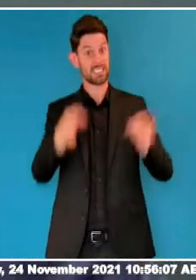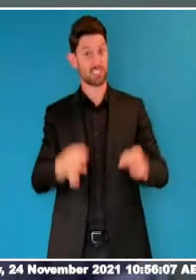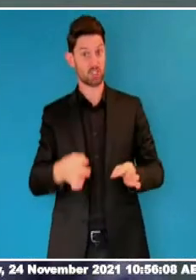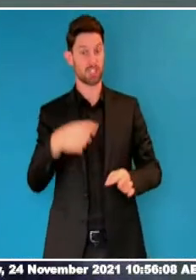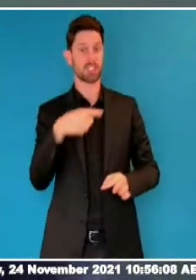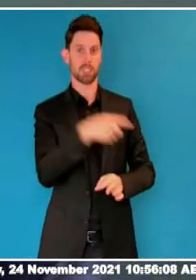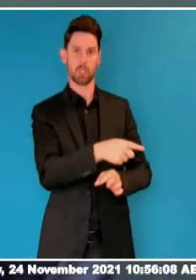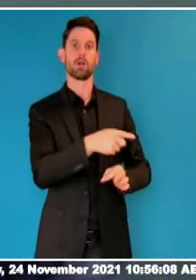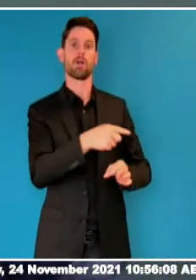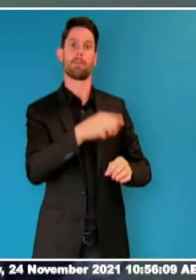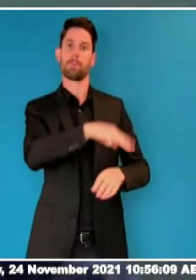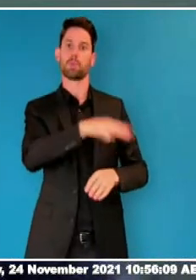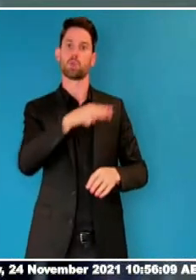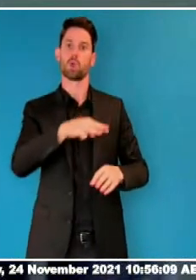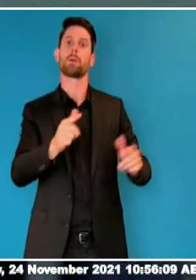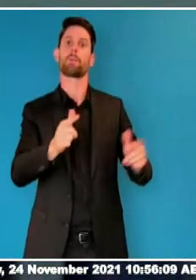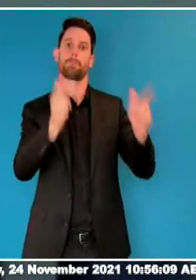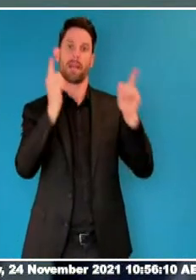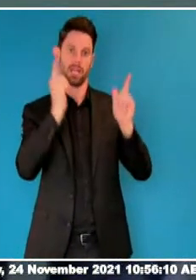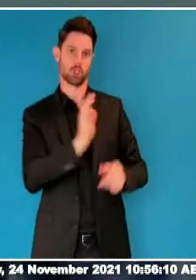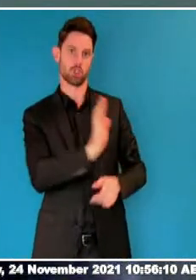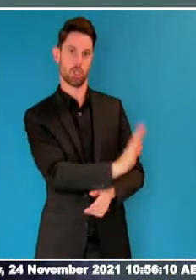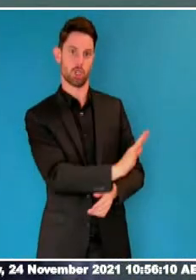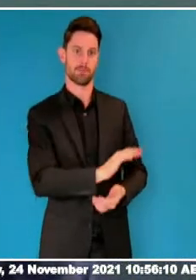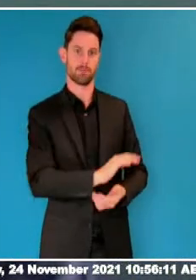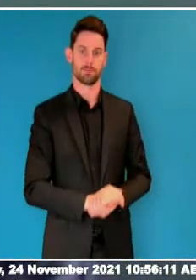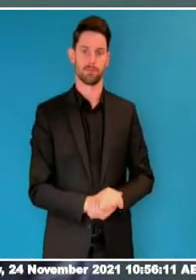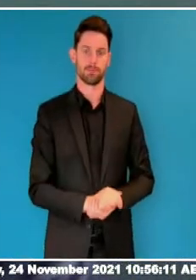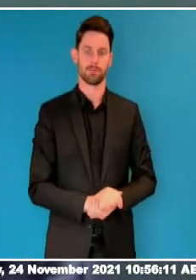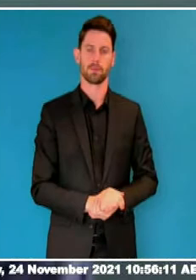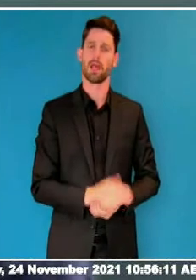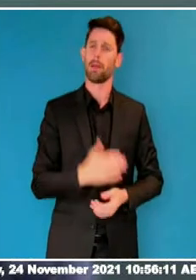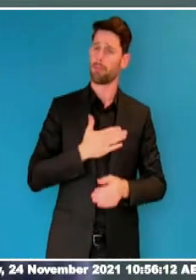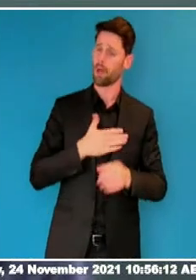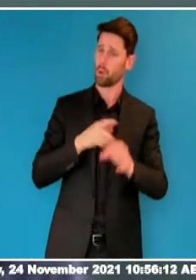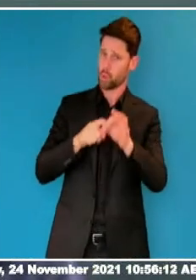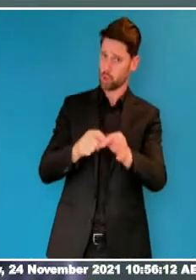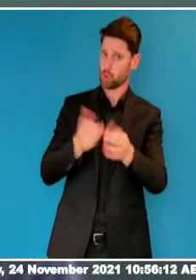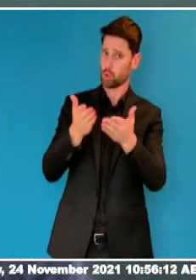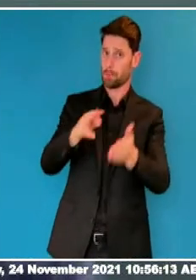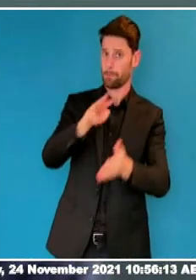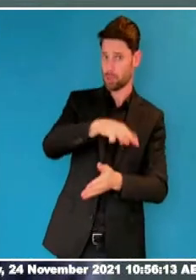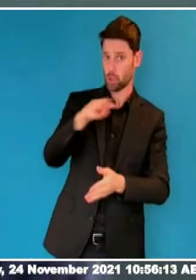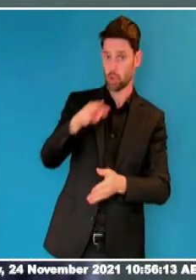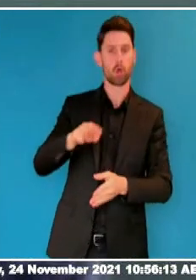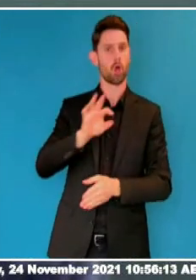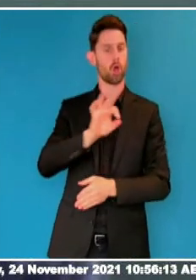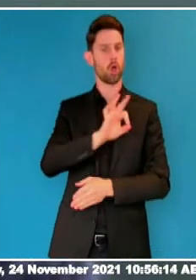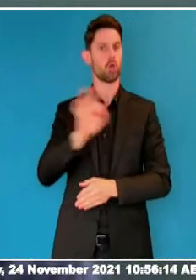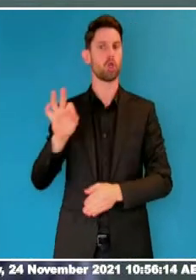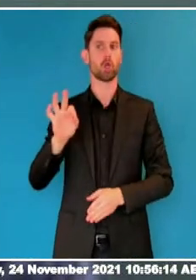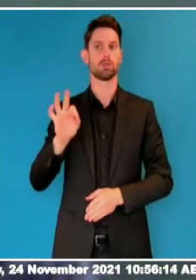themselves. MS DOWSETT: The question, though, Mr Cawood, is not what McDonald's has